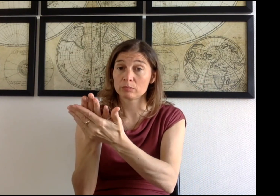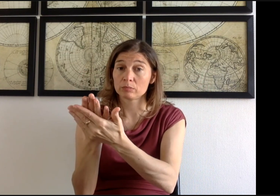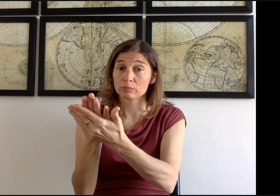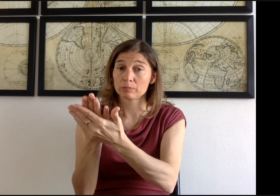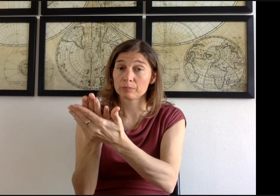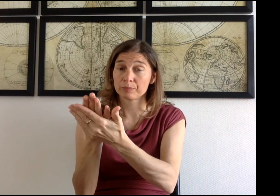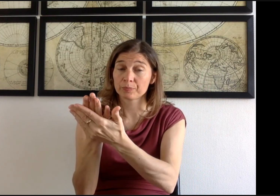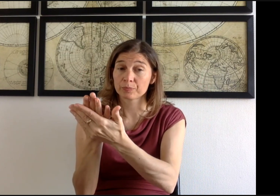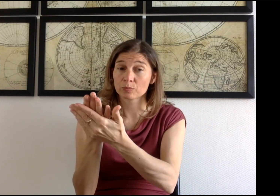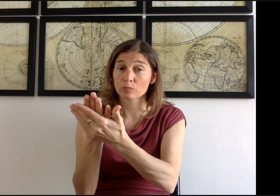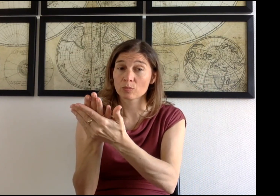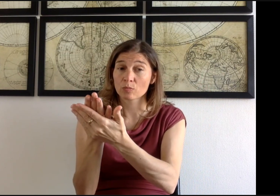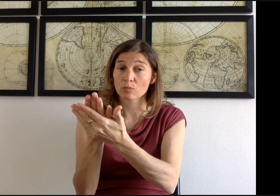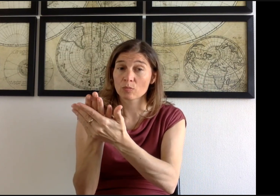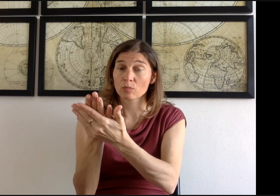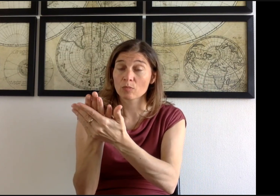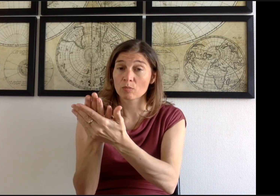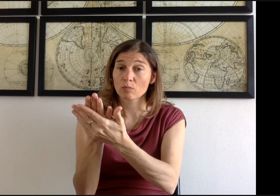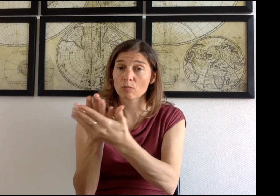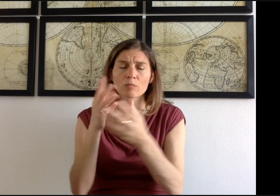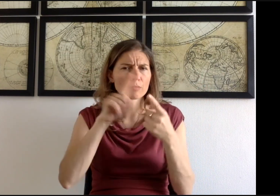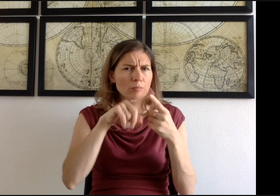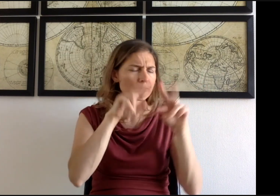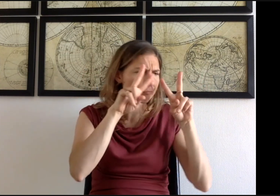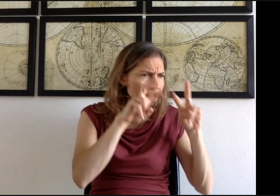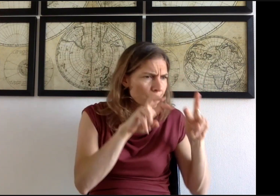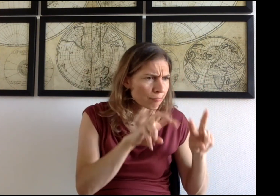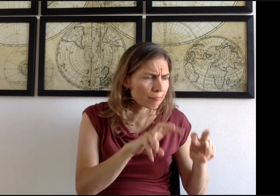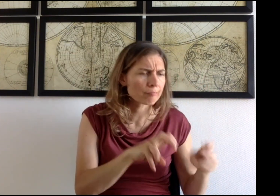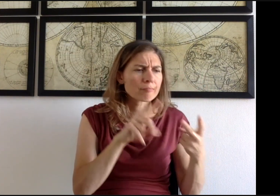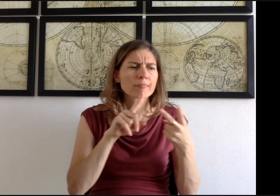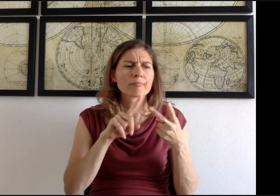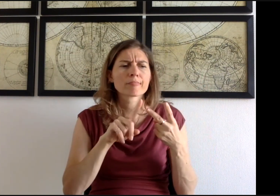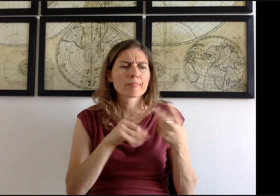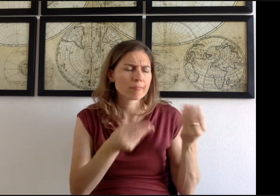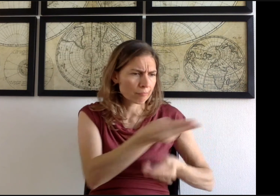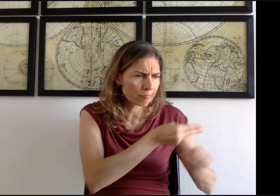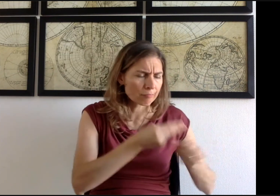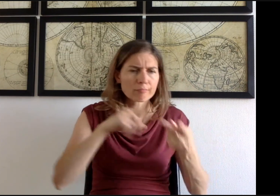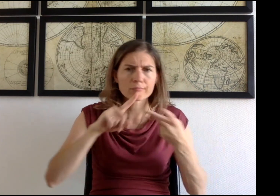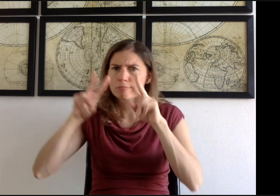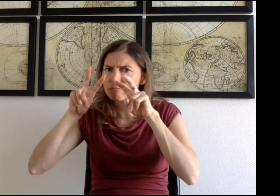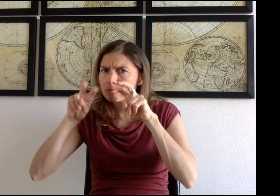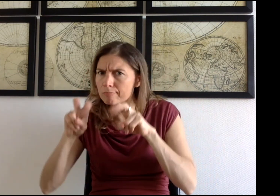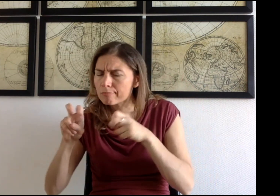they should be analysed [IN OTHER LANGUAGE]